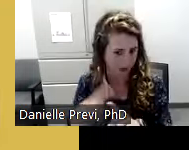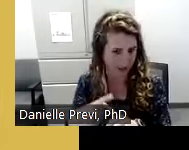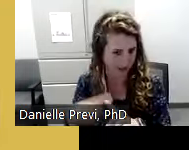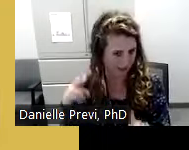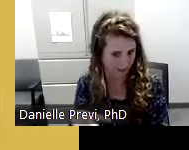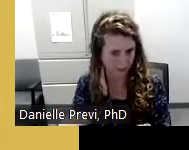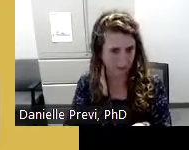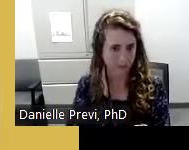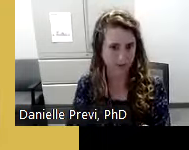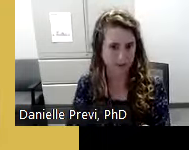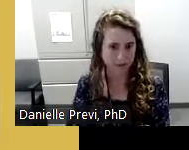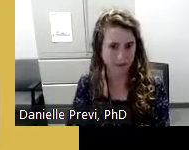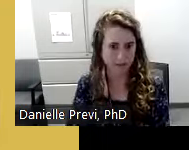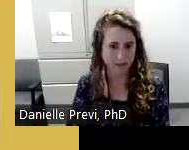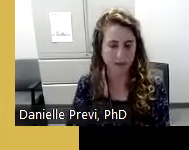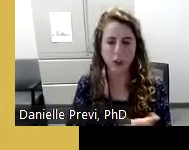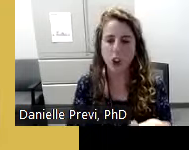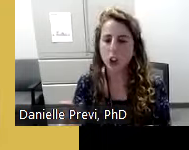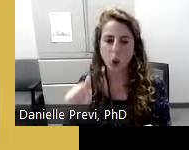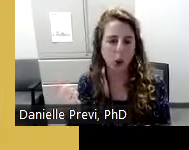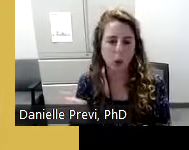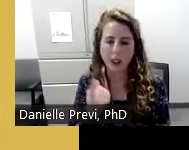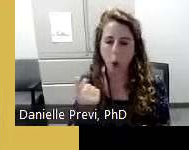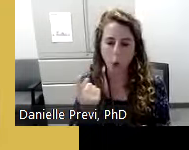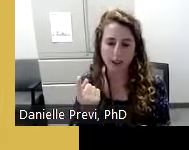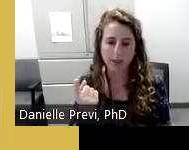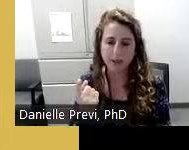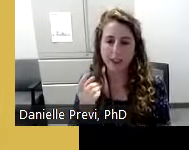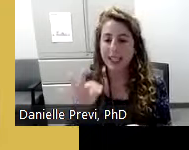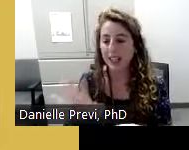communication between deaf and hearing persons.” So this is typically the phrasing I use.